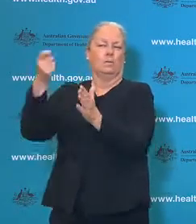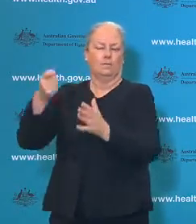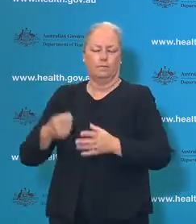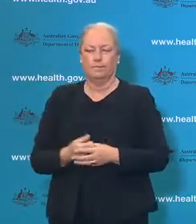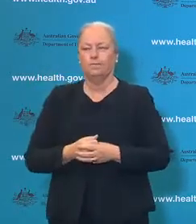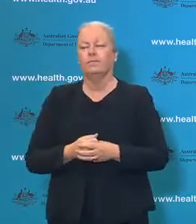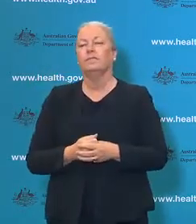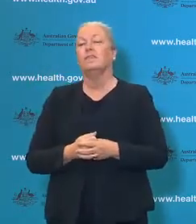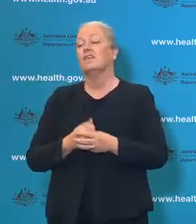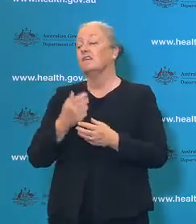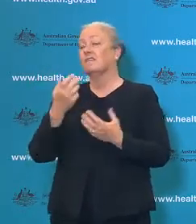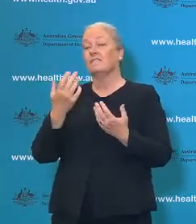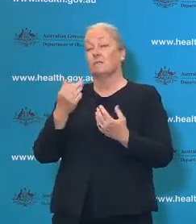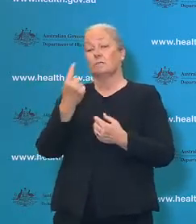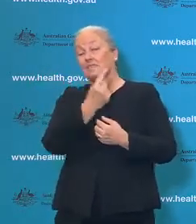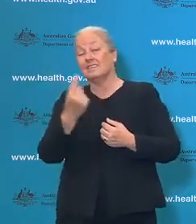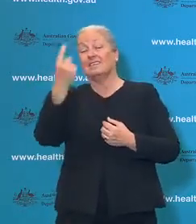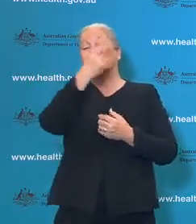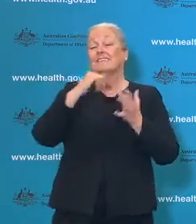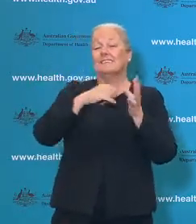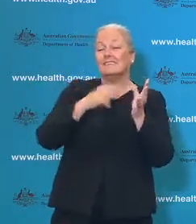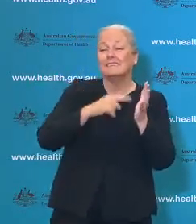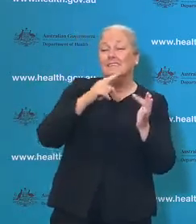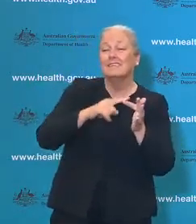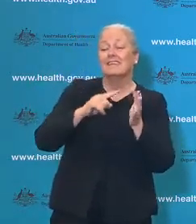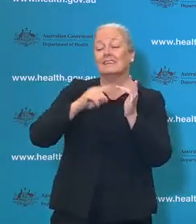colleagues in each state and territory is also continuing to support the